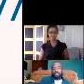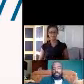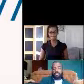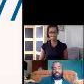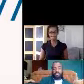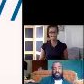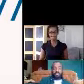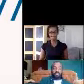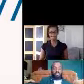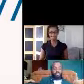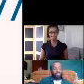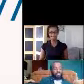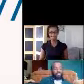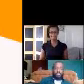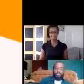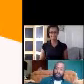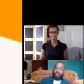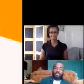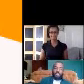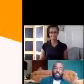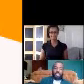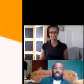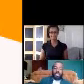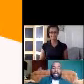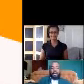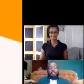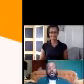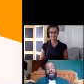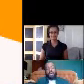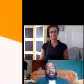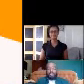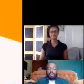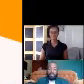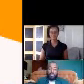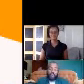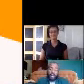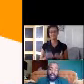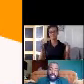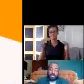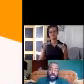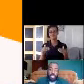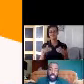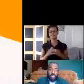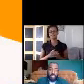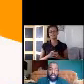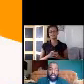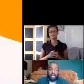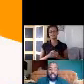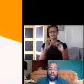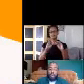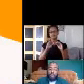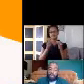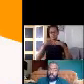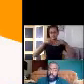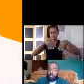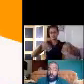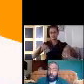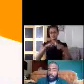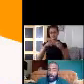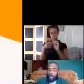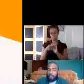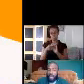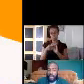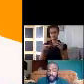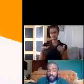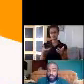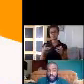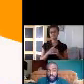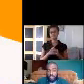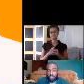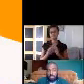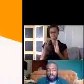Alright, so, organizational change is about reviewing and modifying management structures